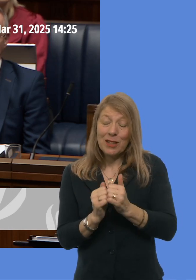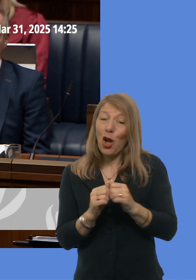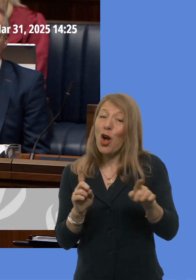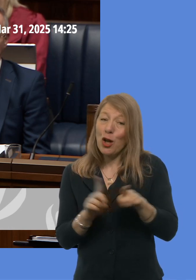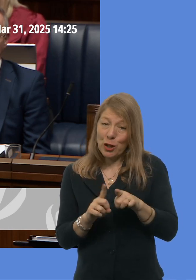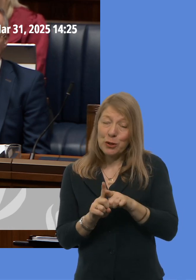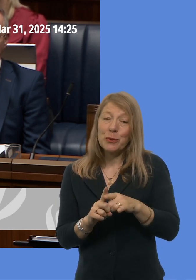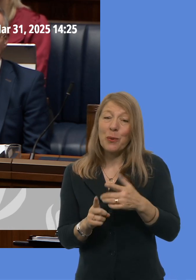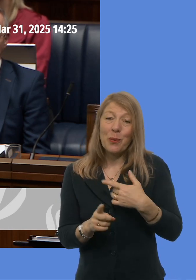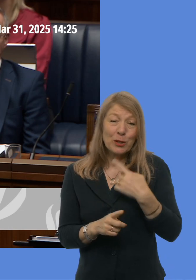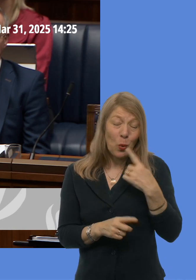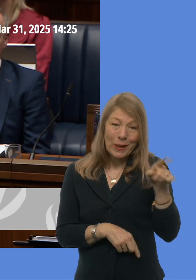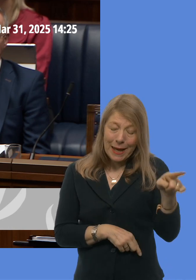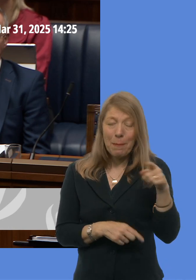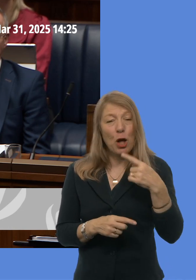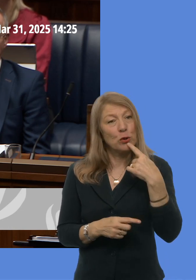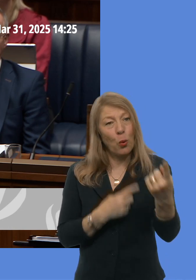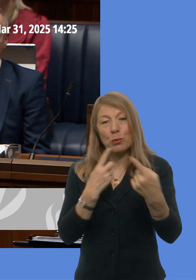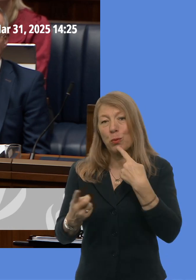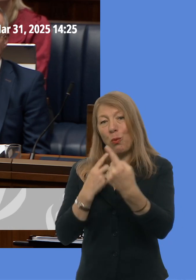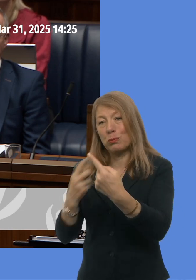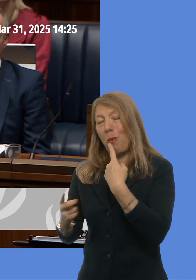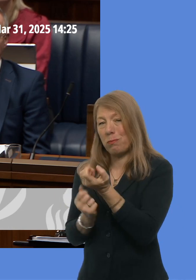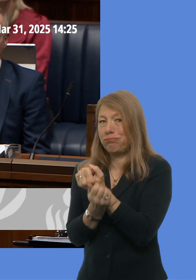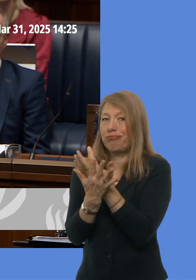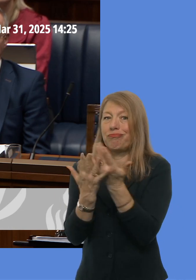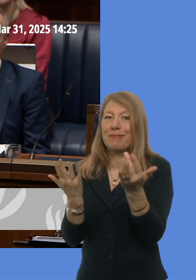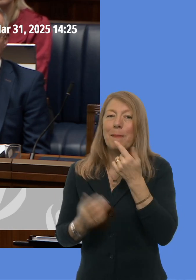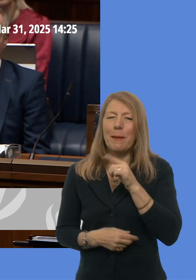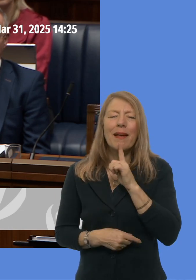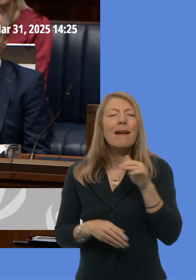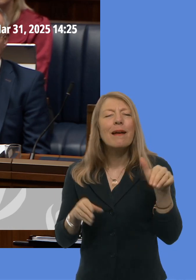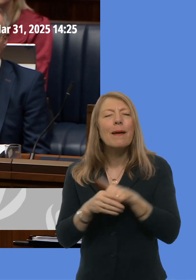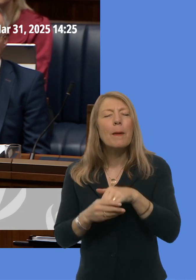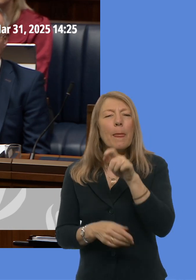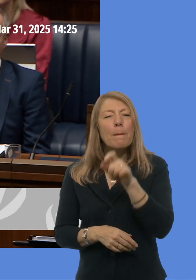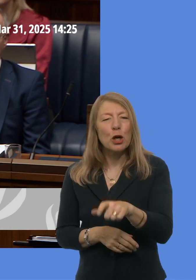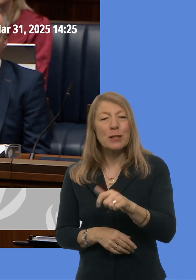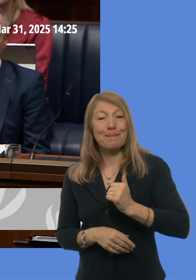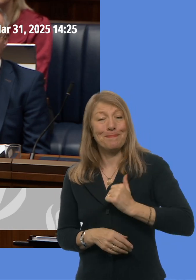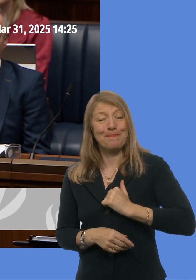this issue with a number of people, including the nominee for the new US ambassador to the UK.